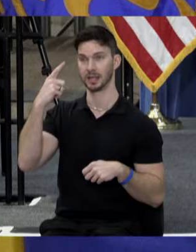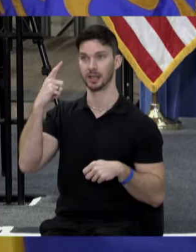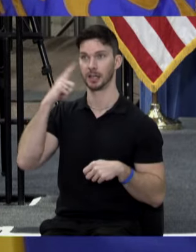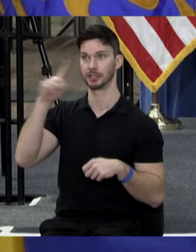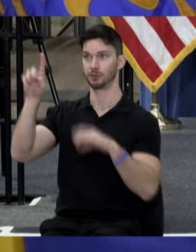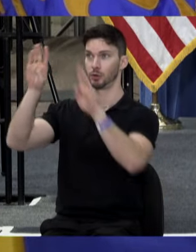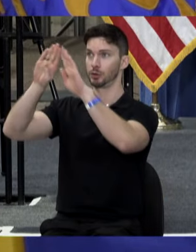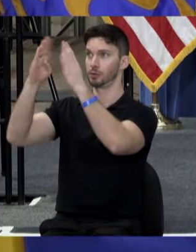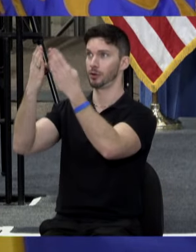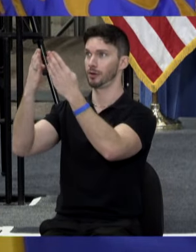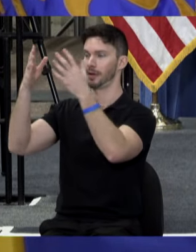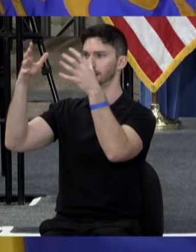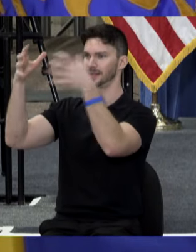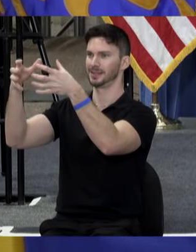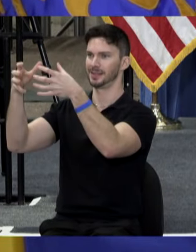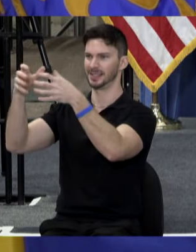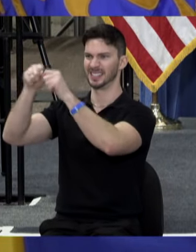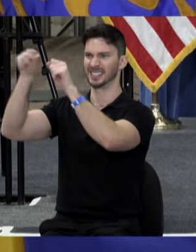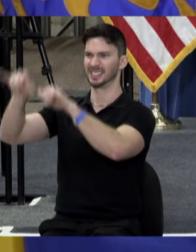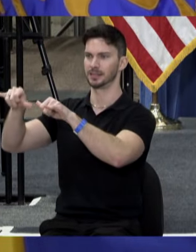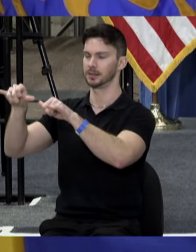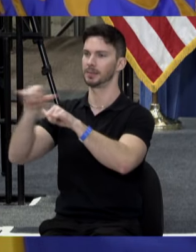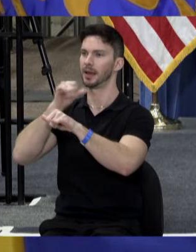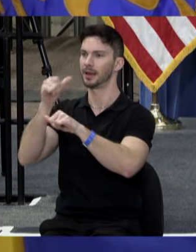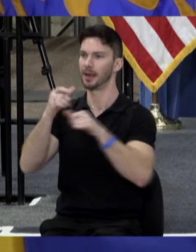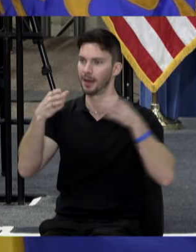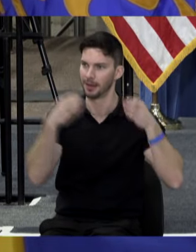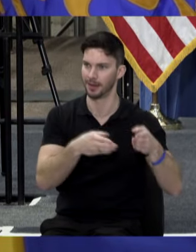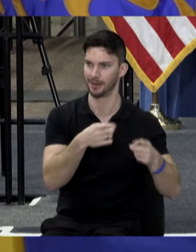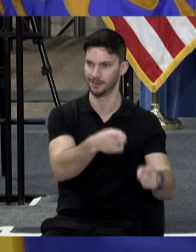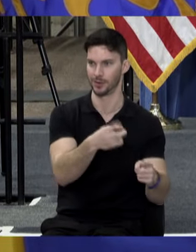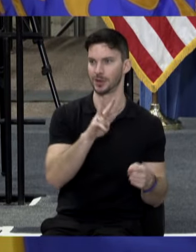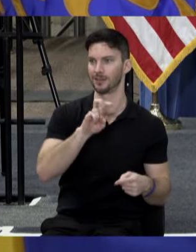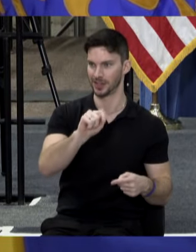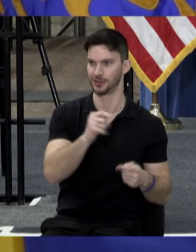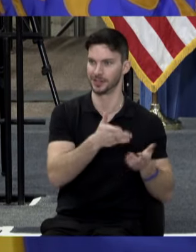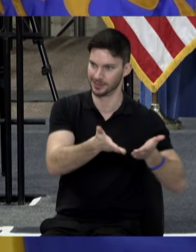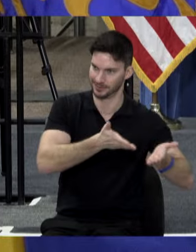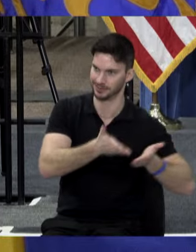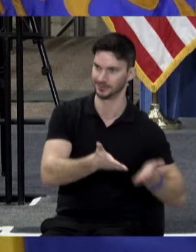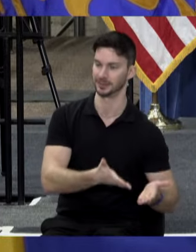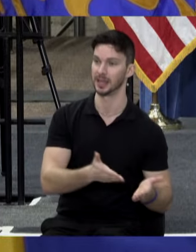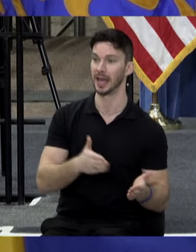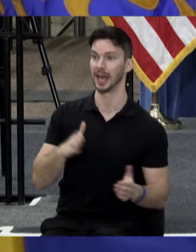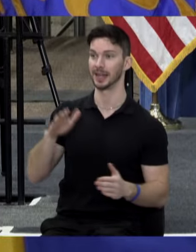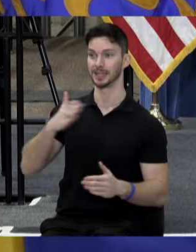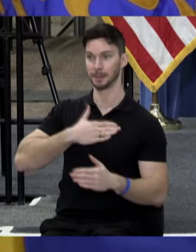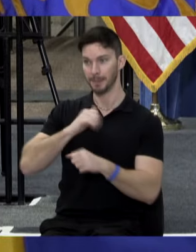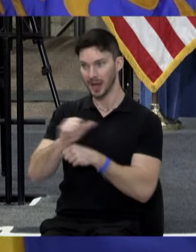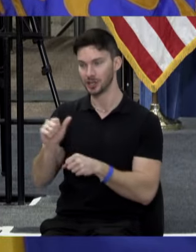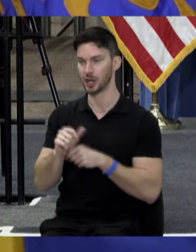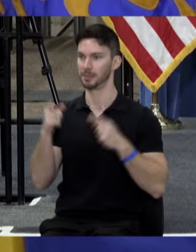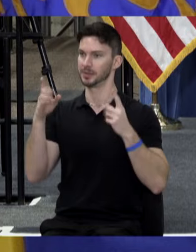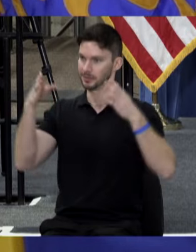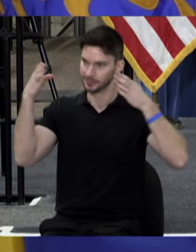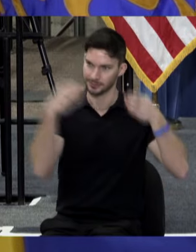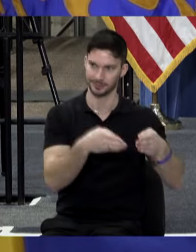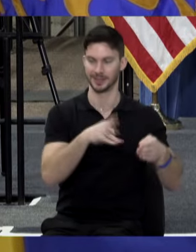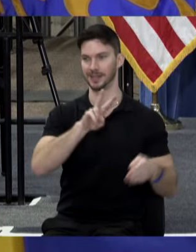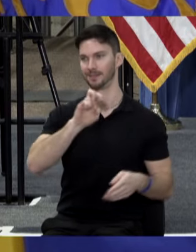not the veteran. And it's my job to make sure that the veterans are taken care of.